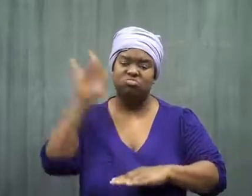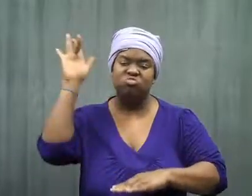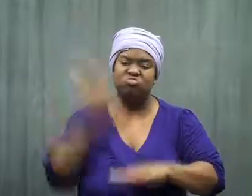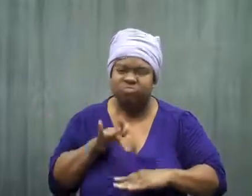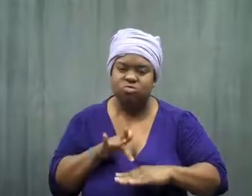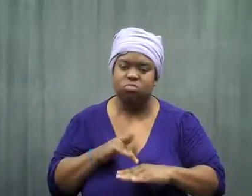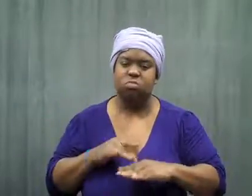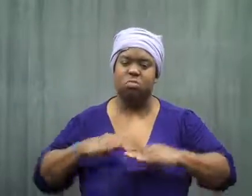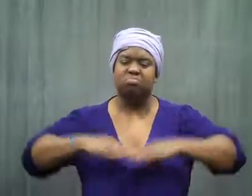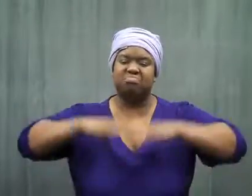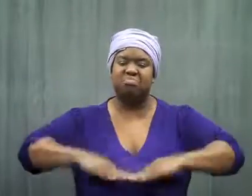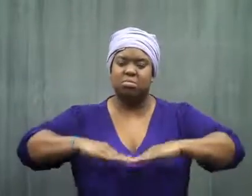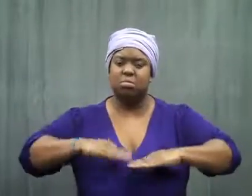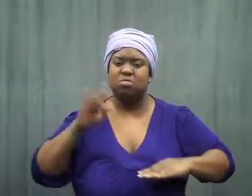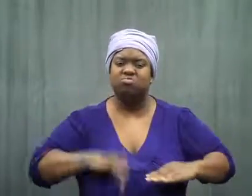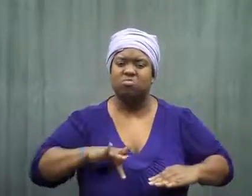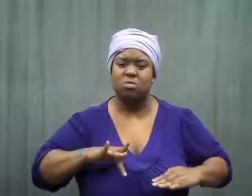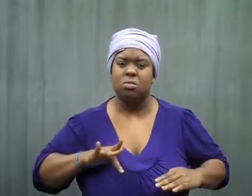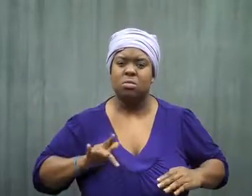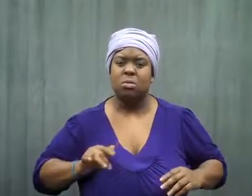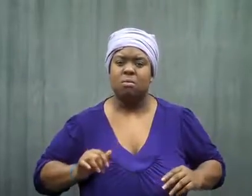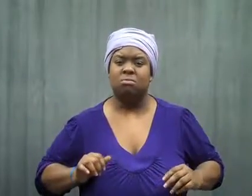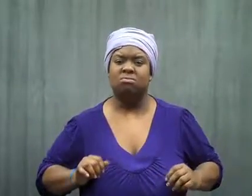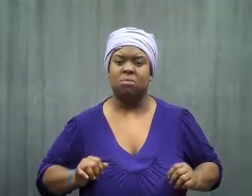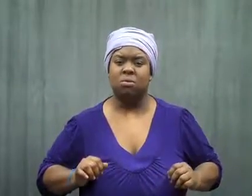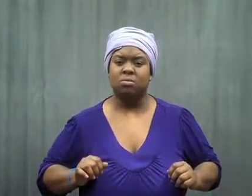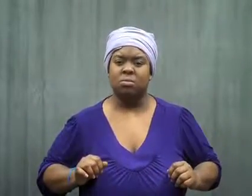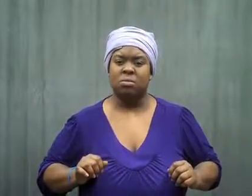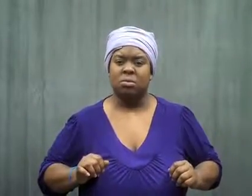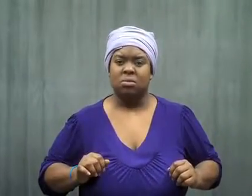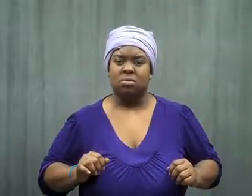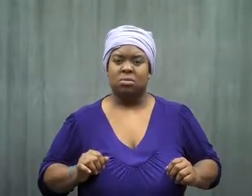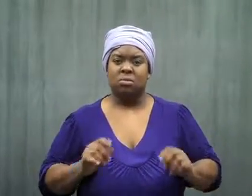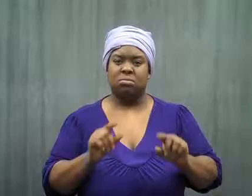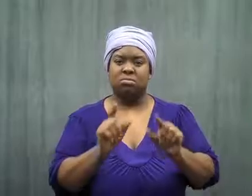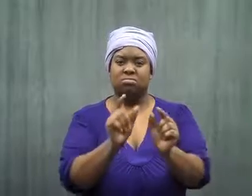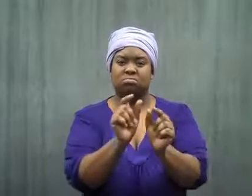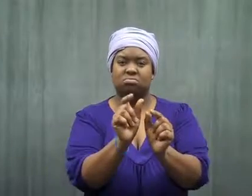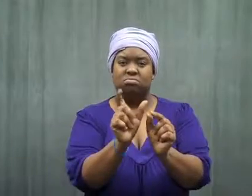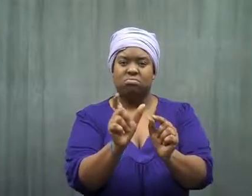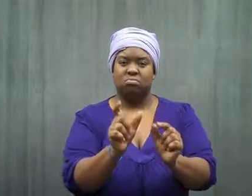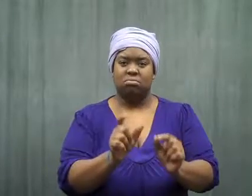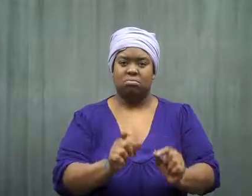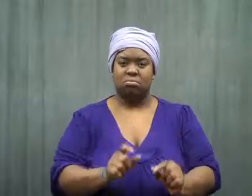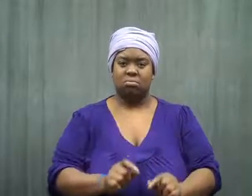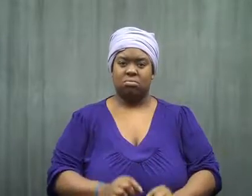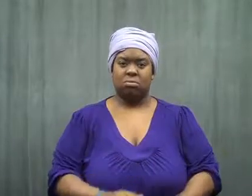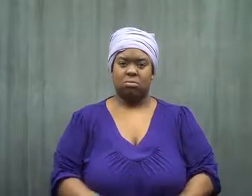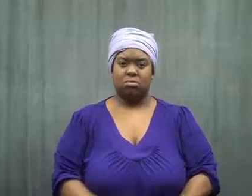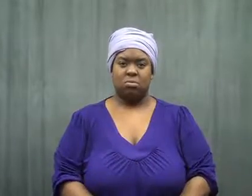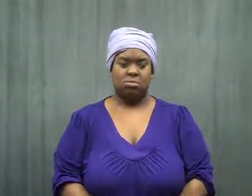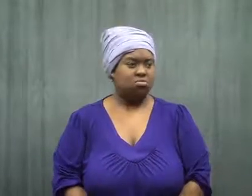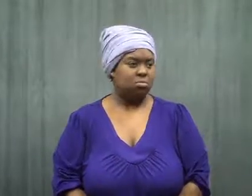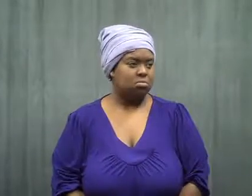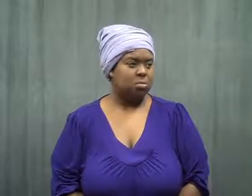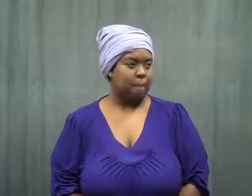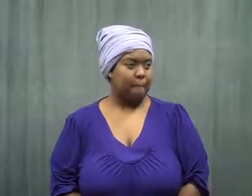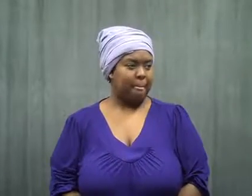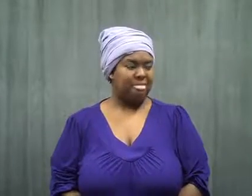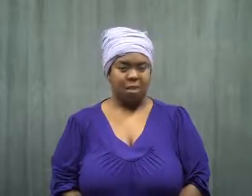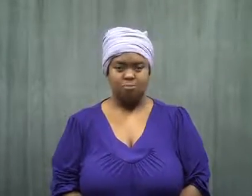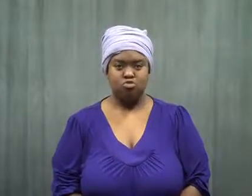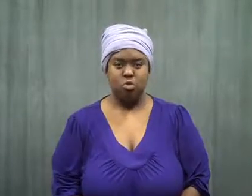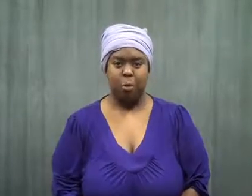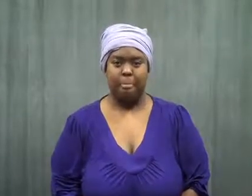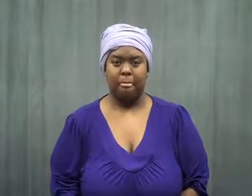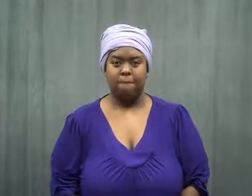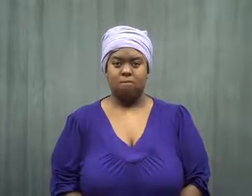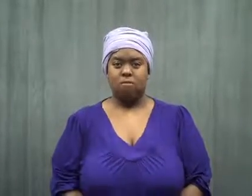I was mad, and hit it hard enough to make the keyboard bounce. The progress indicator moved.